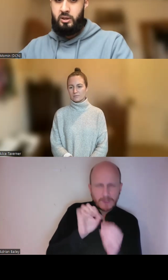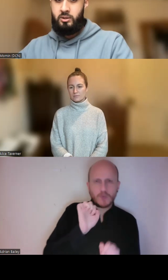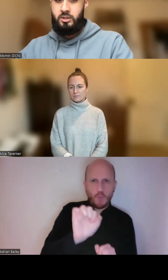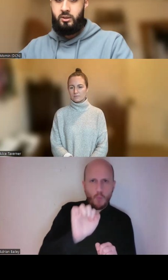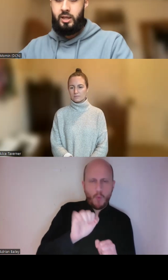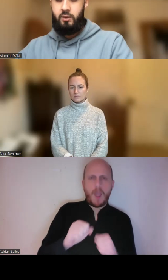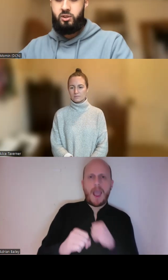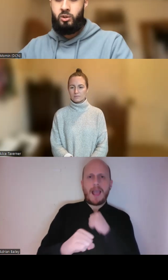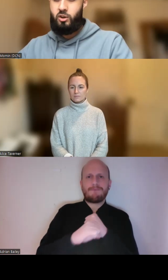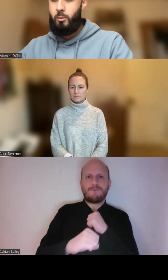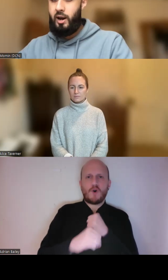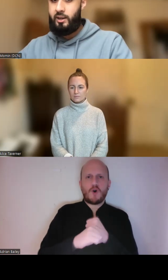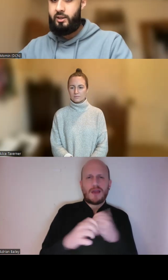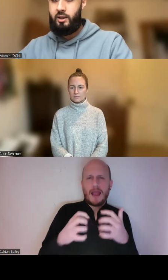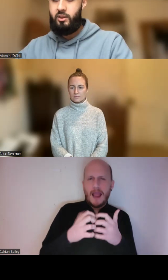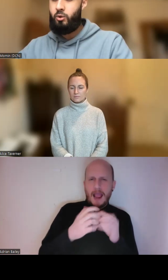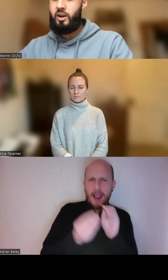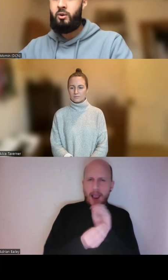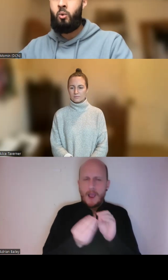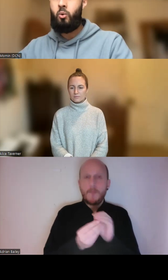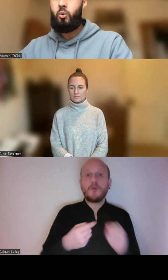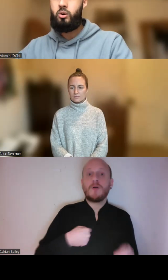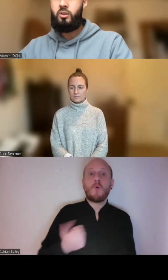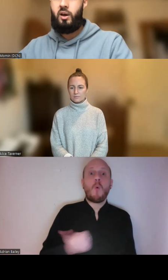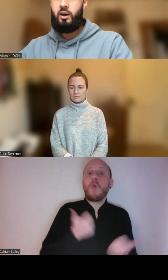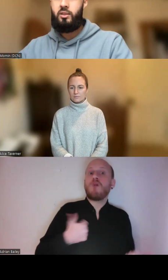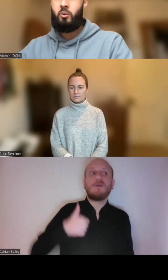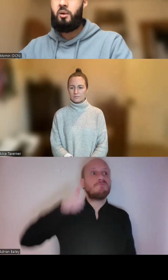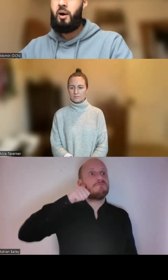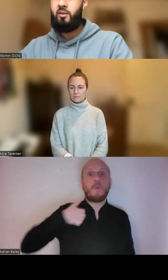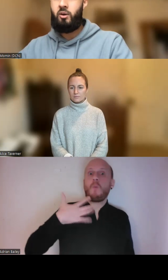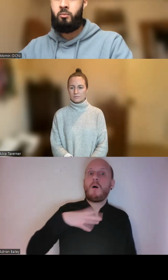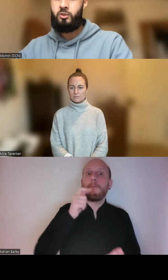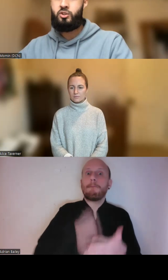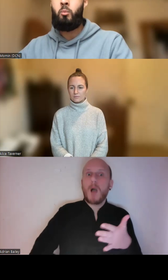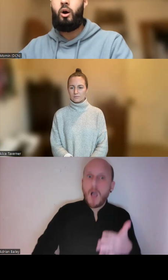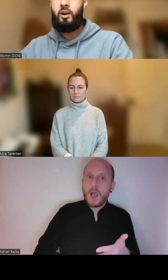because if someone's got buying intent, they already know that they want to buy from someone.